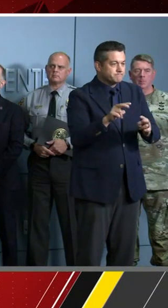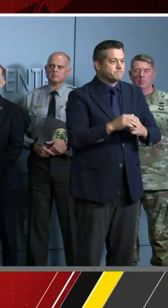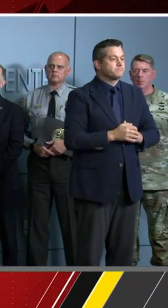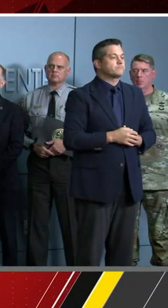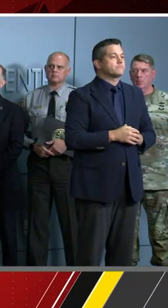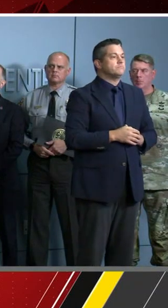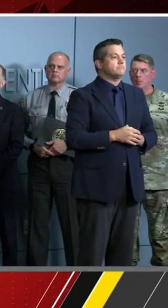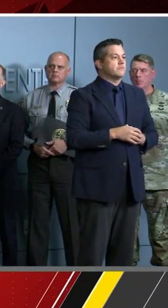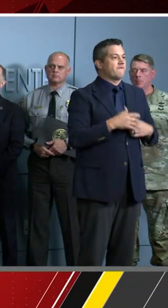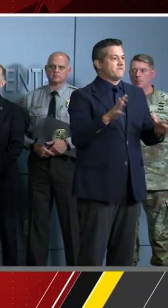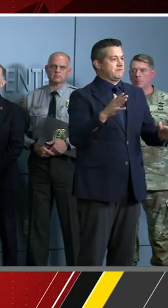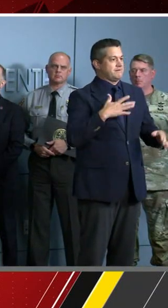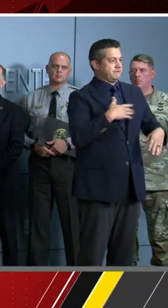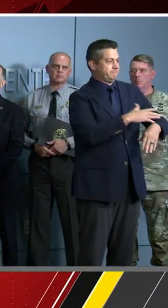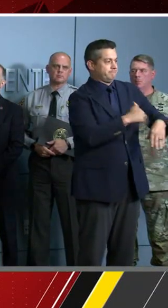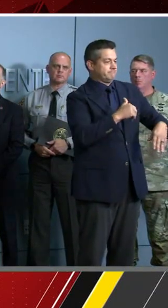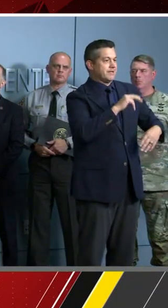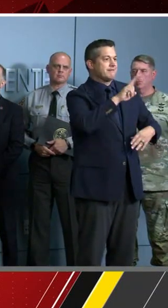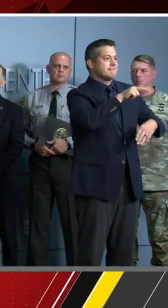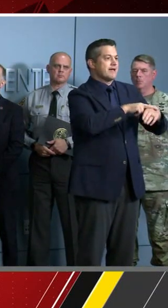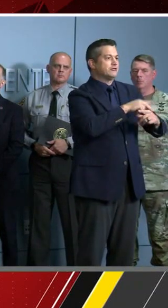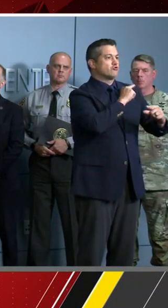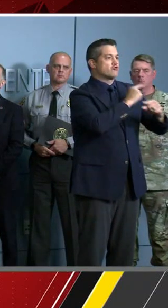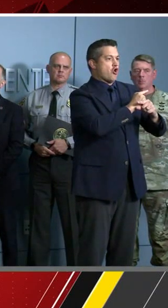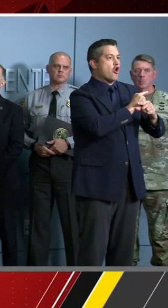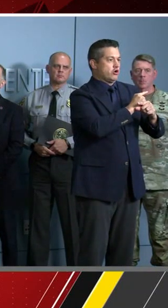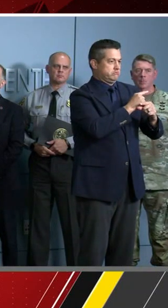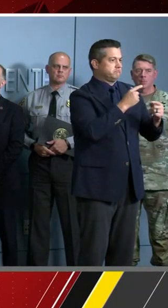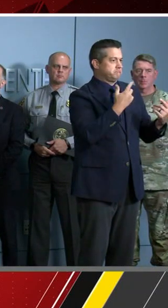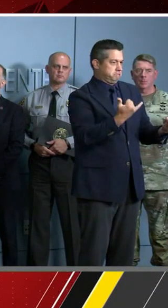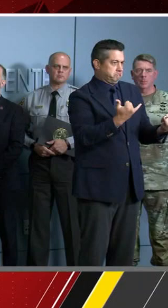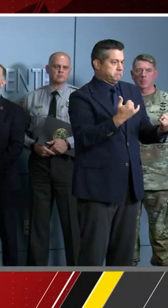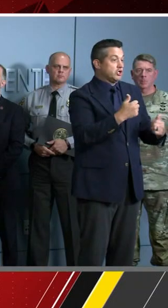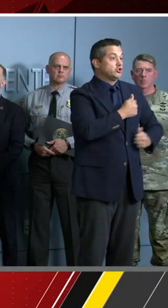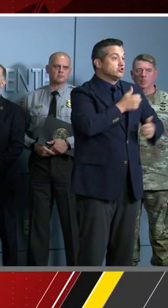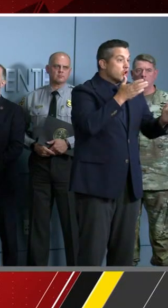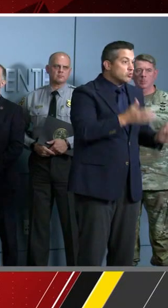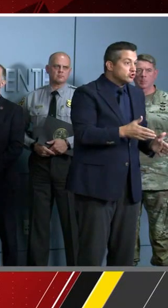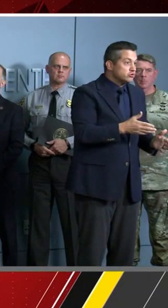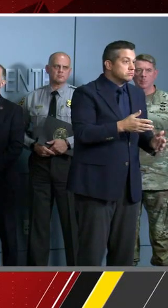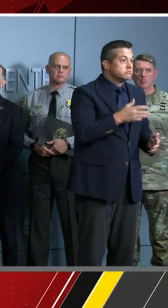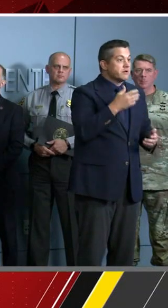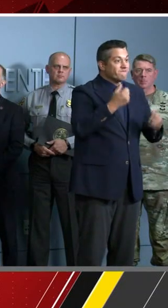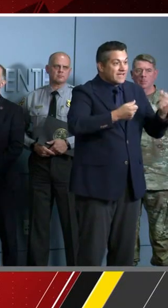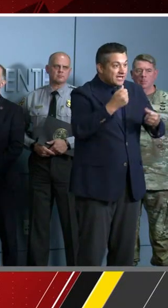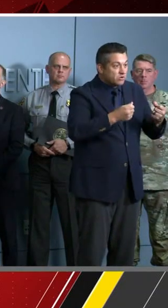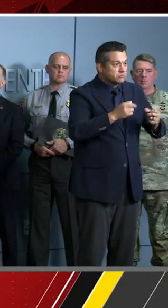Guard activation, which means